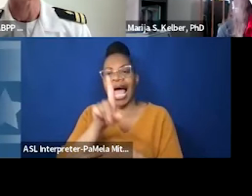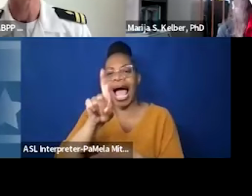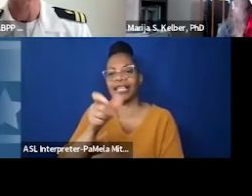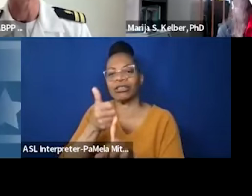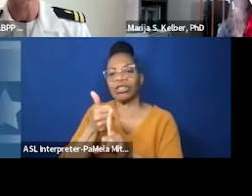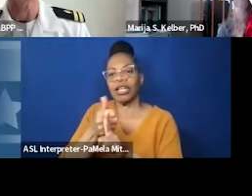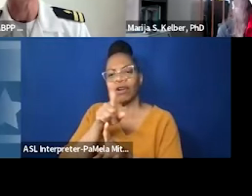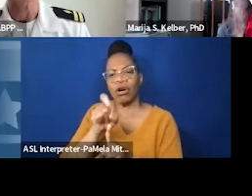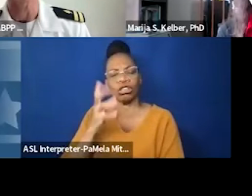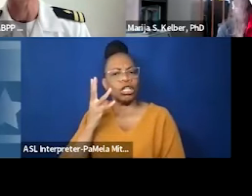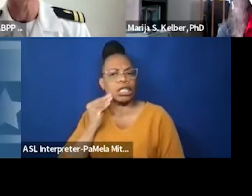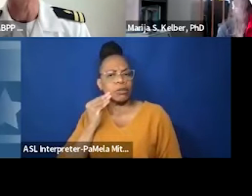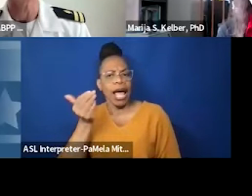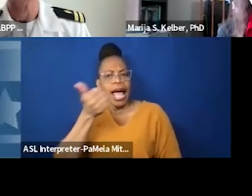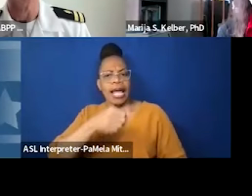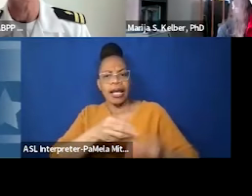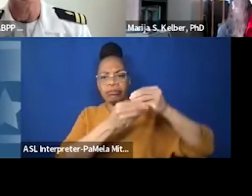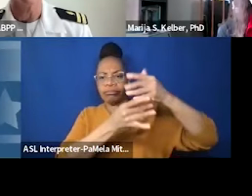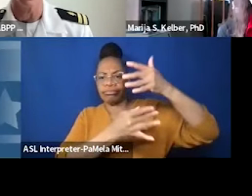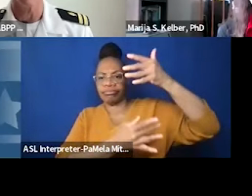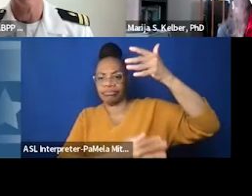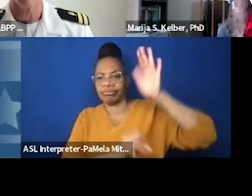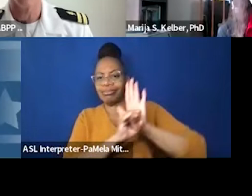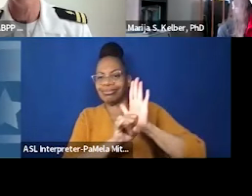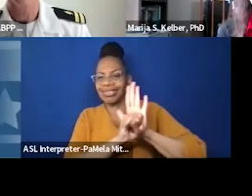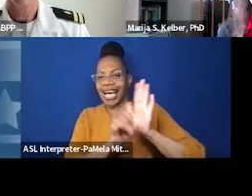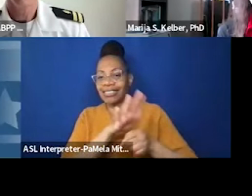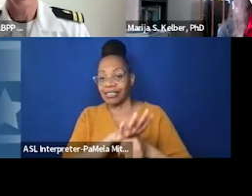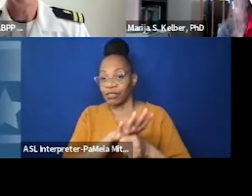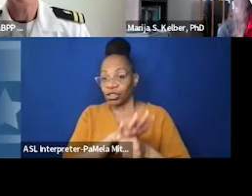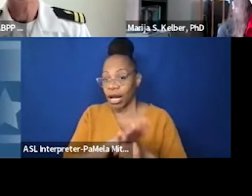are you experiencing any of the following signs of stress? I'm just gonna highlight a couple.